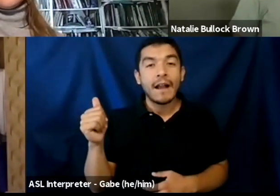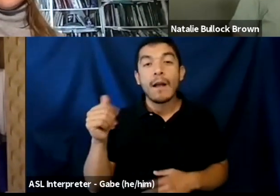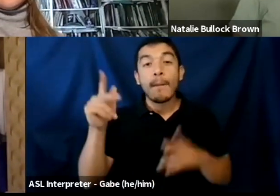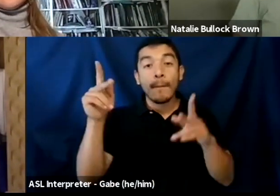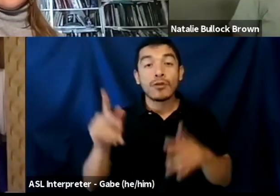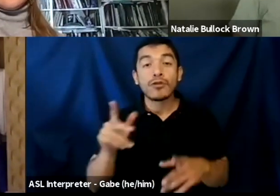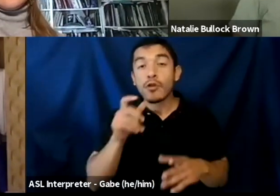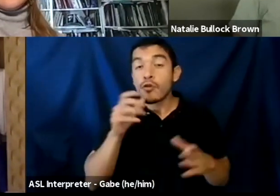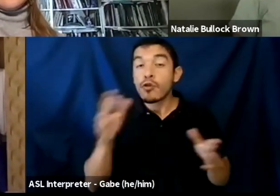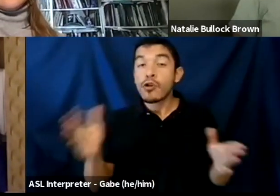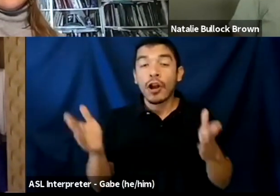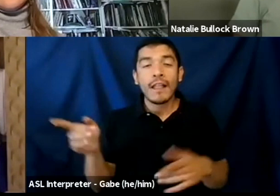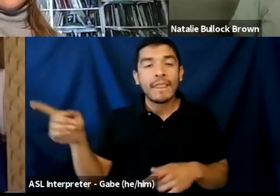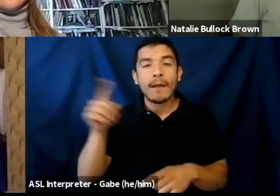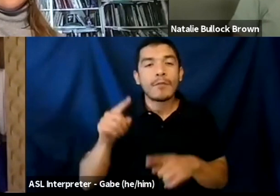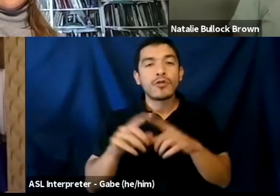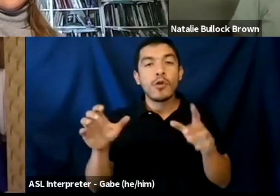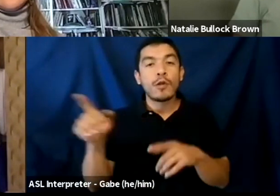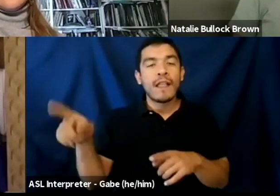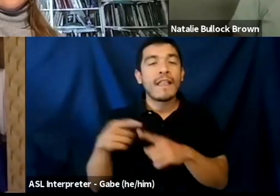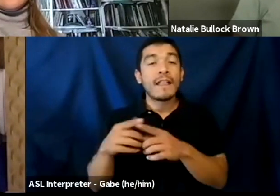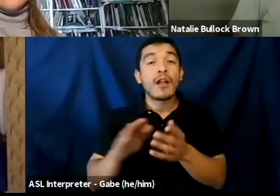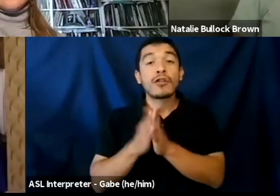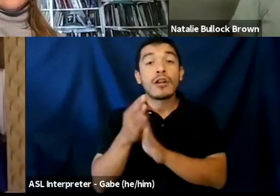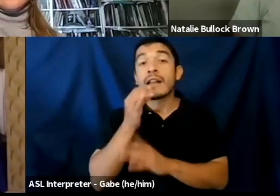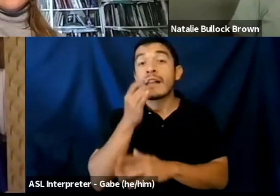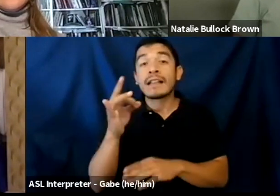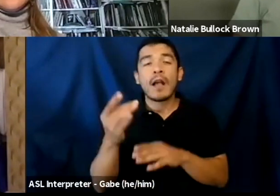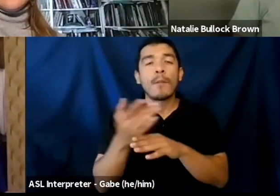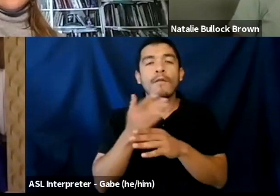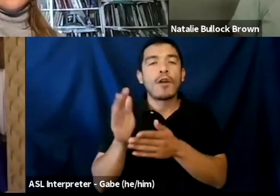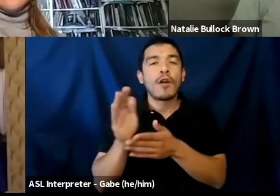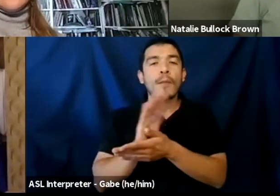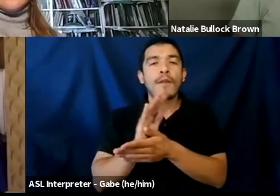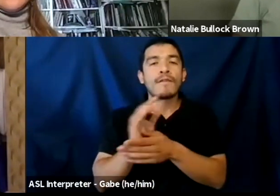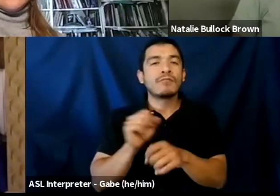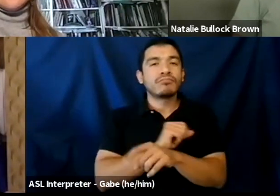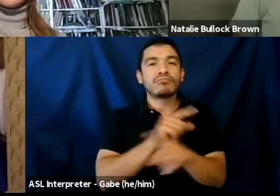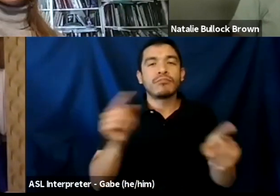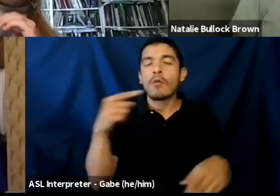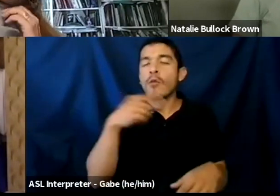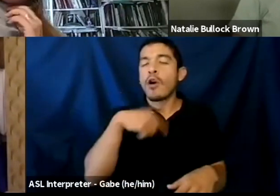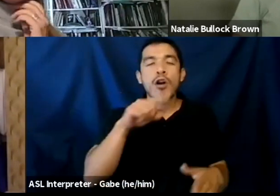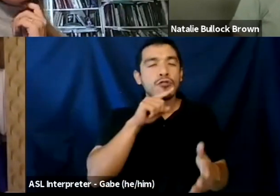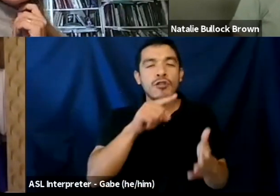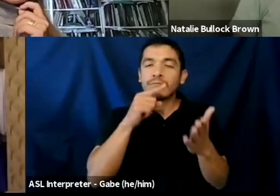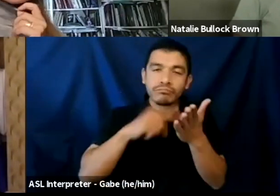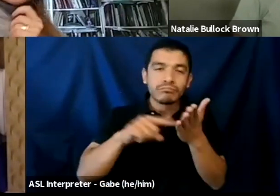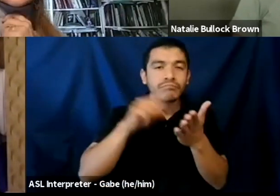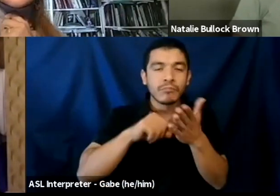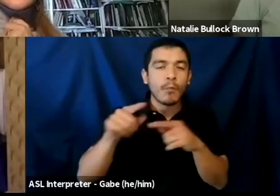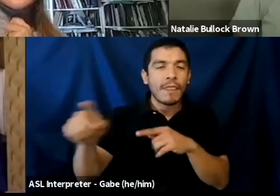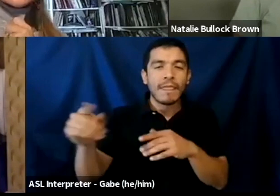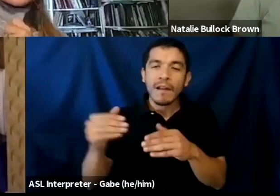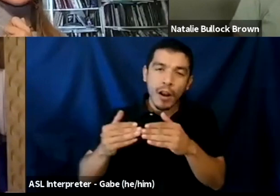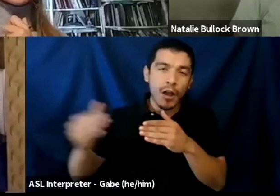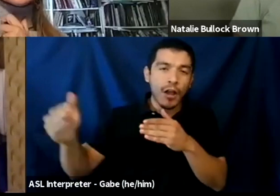to do this, and then they turn 18 before the film airs. We really just are checking with them all along the way to make sure this is all okay.